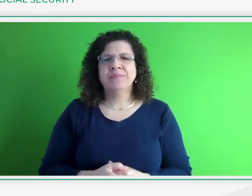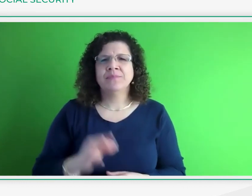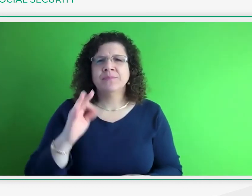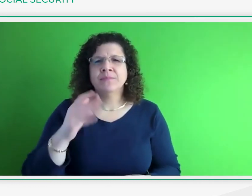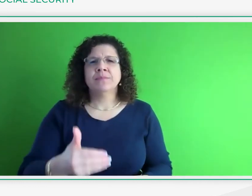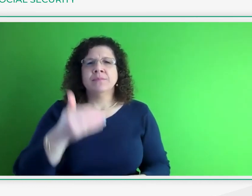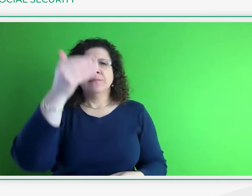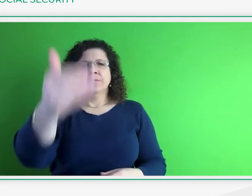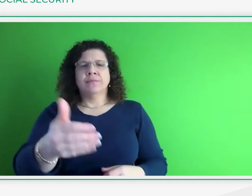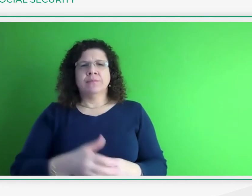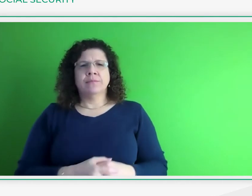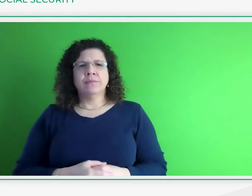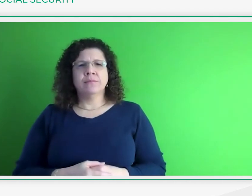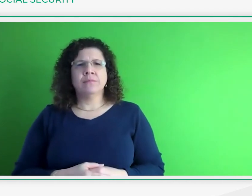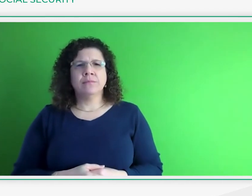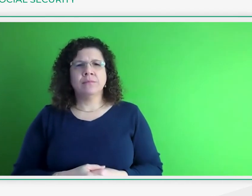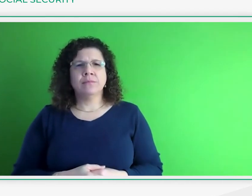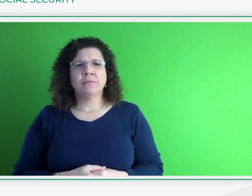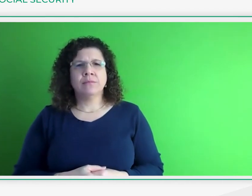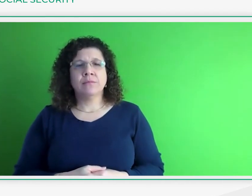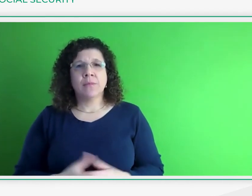please feel free to contact them.